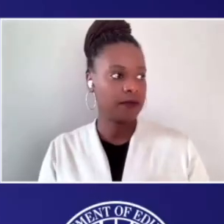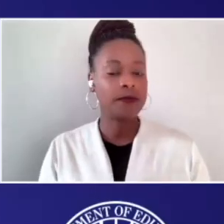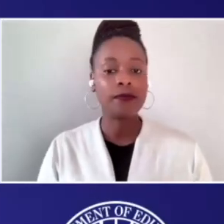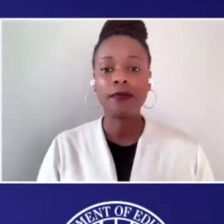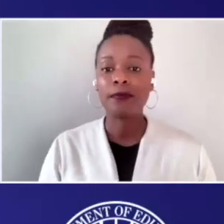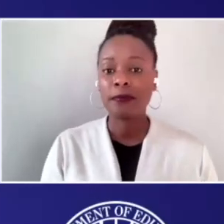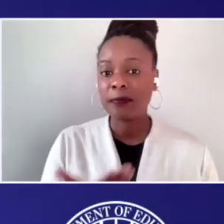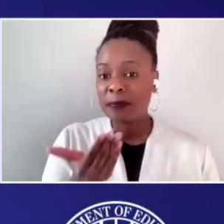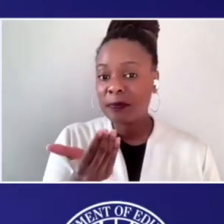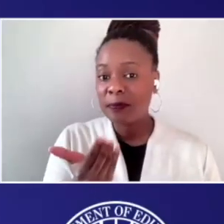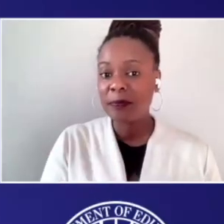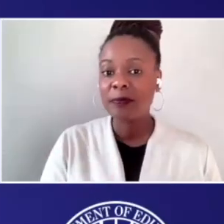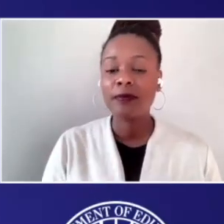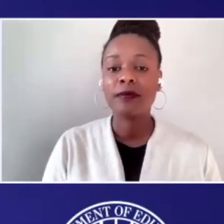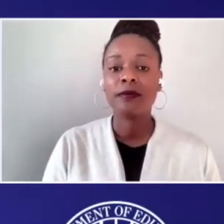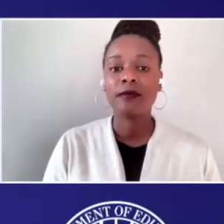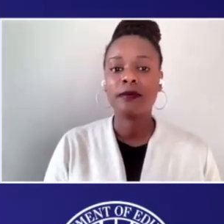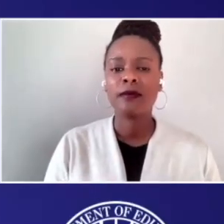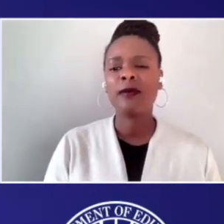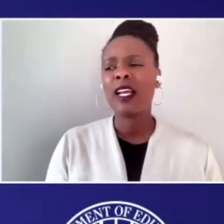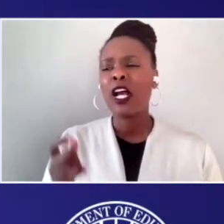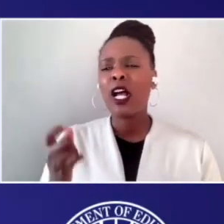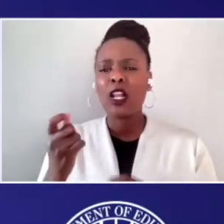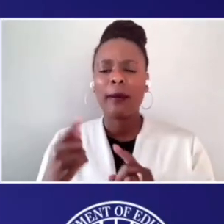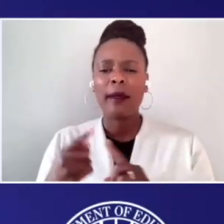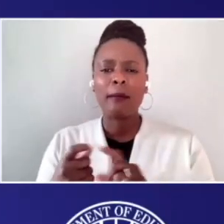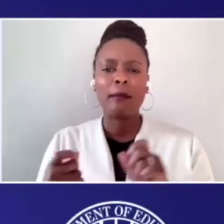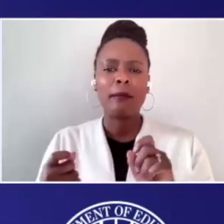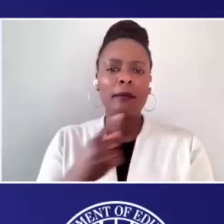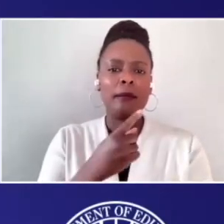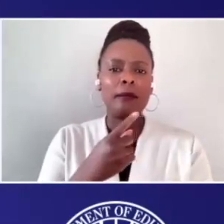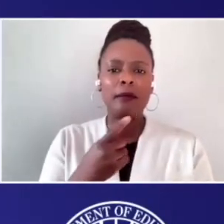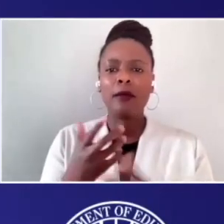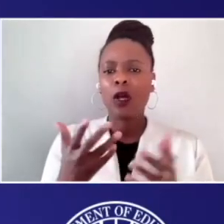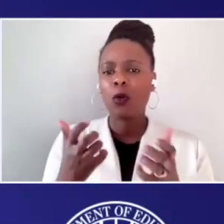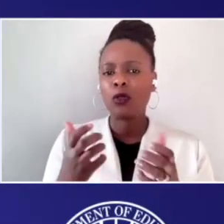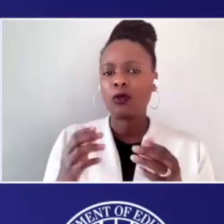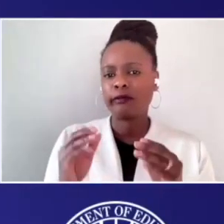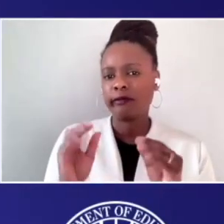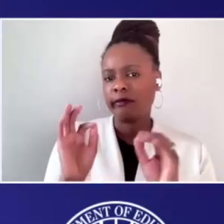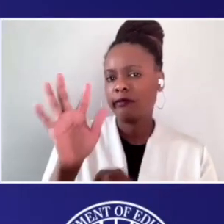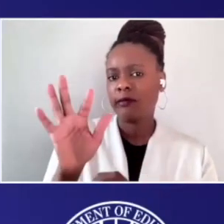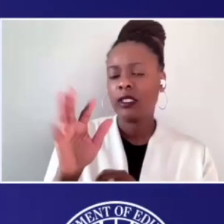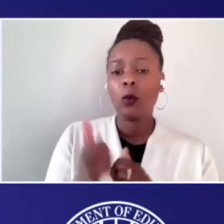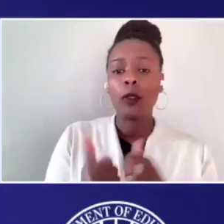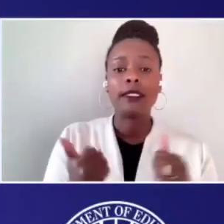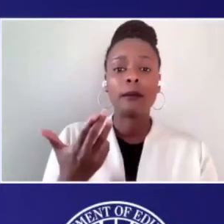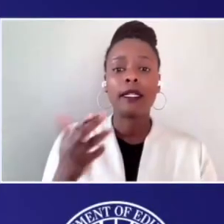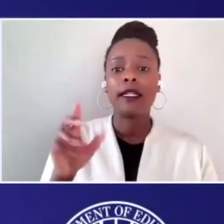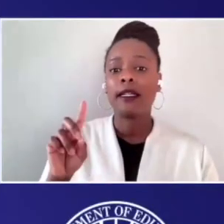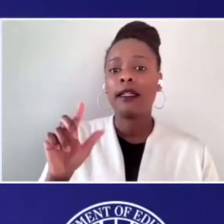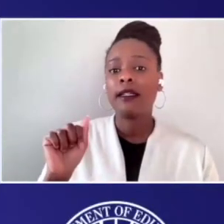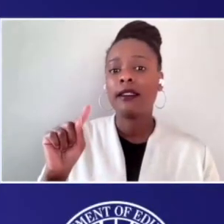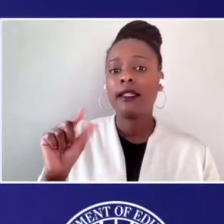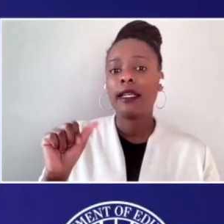Sorry. I have one thing a bit off topic, but I just wanted to bring your attention to it that we also submitted a data request this morning, so I just wanted --